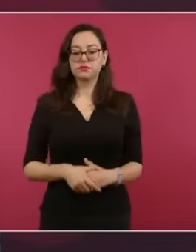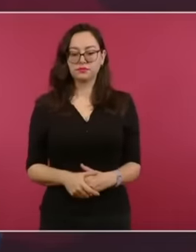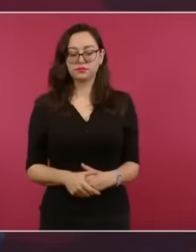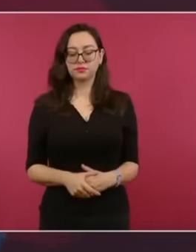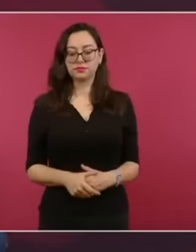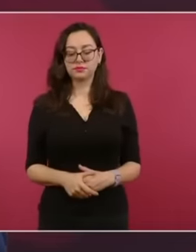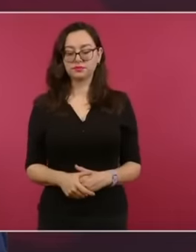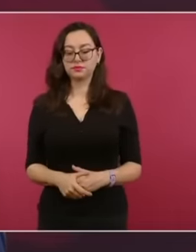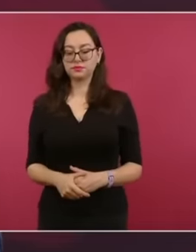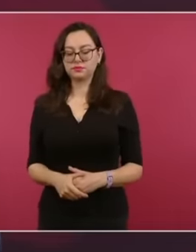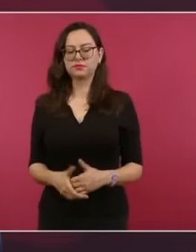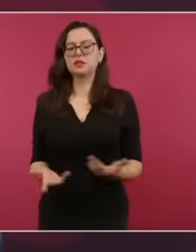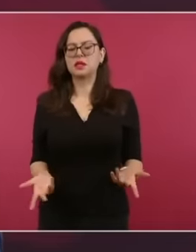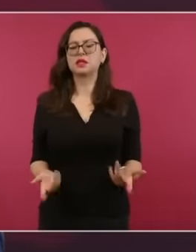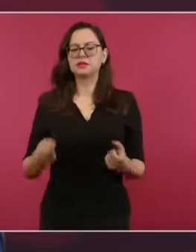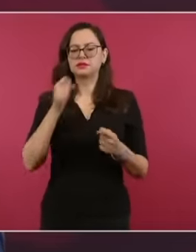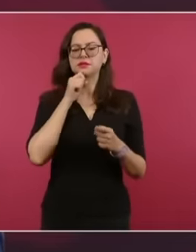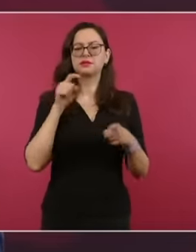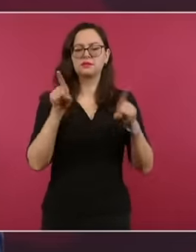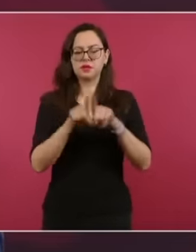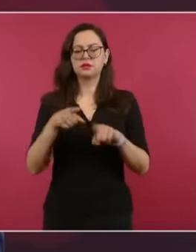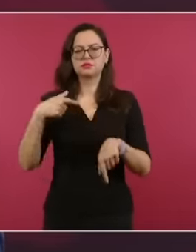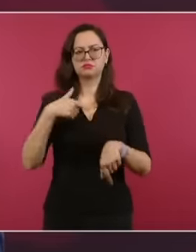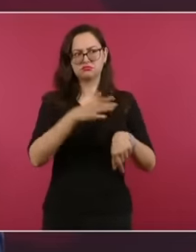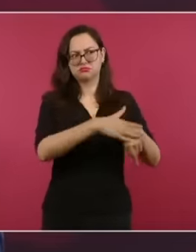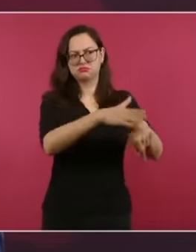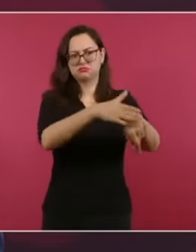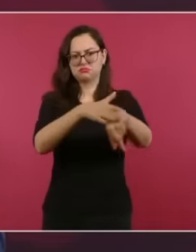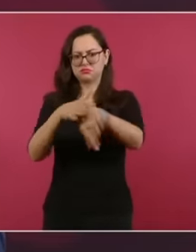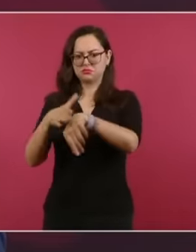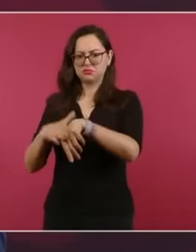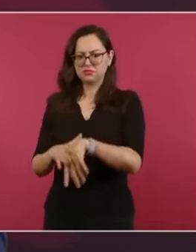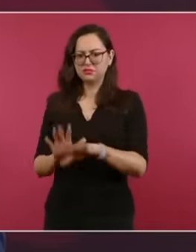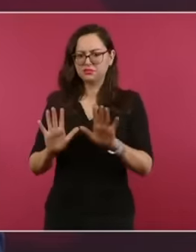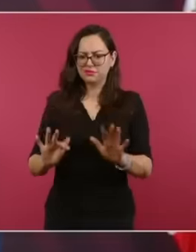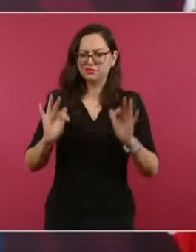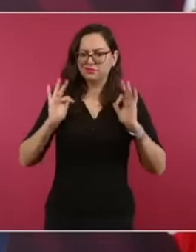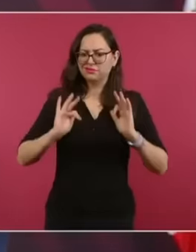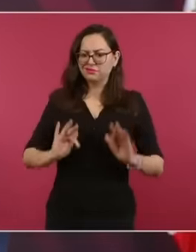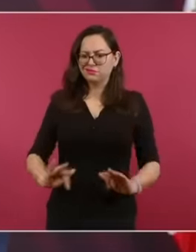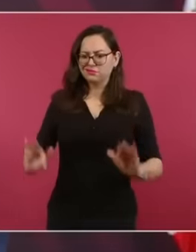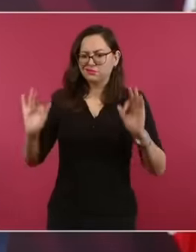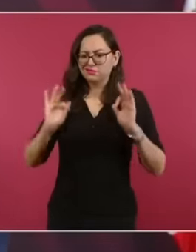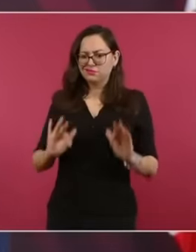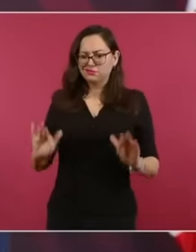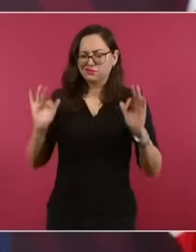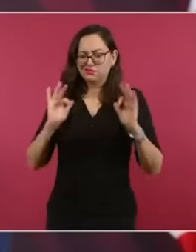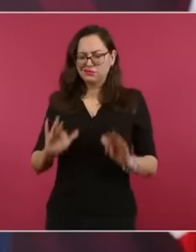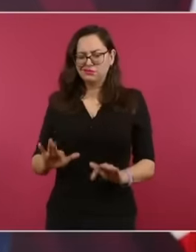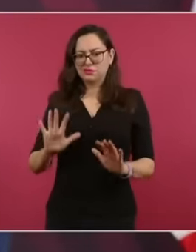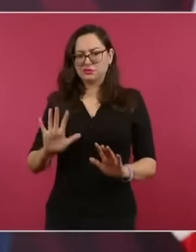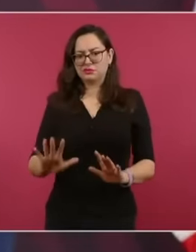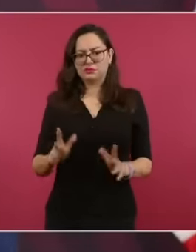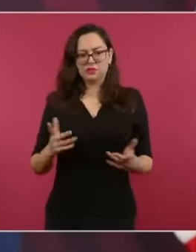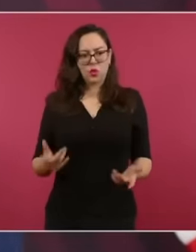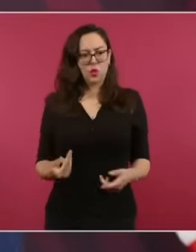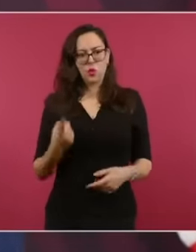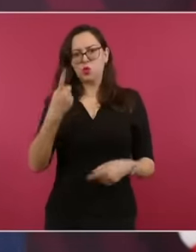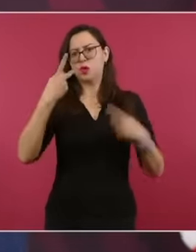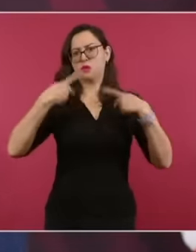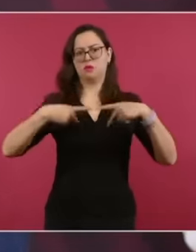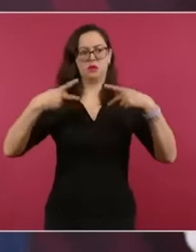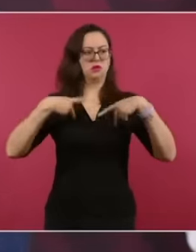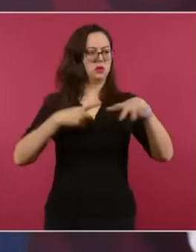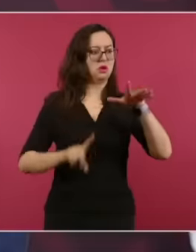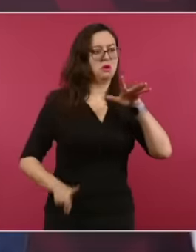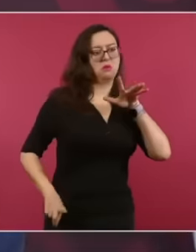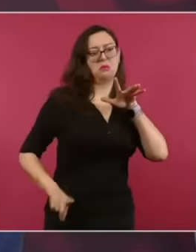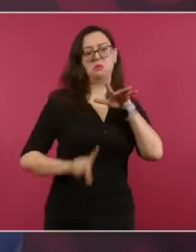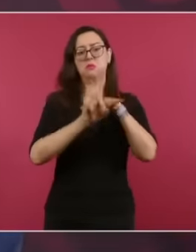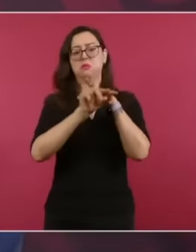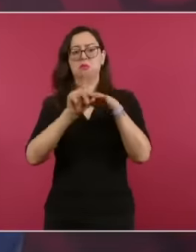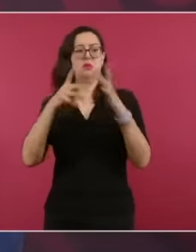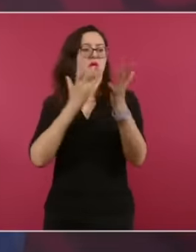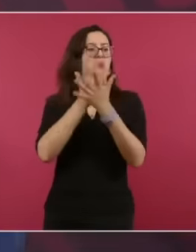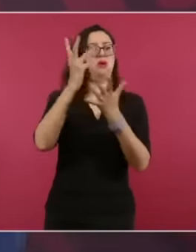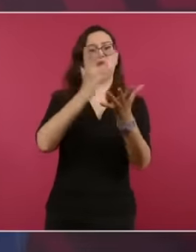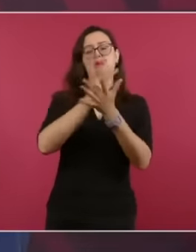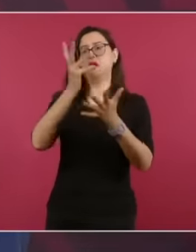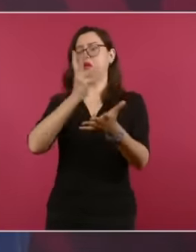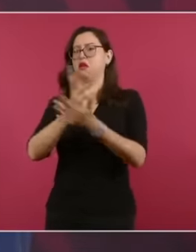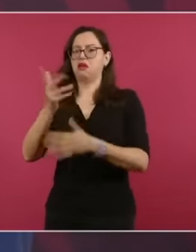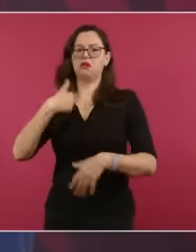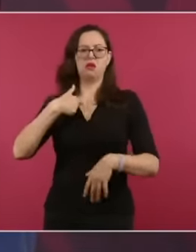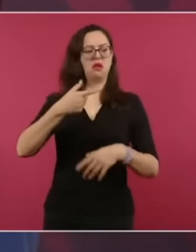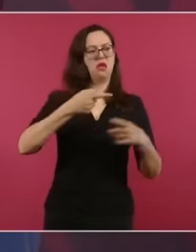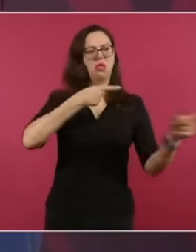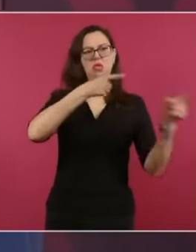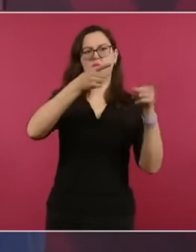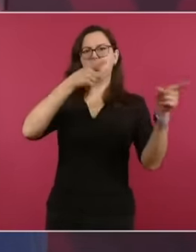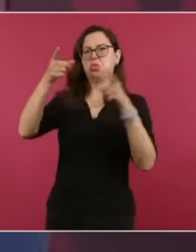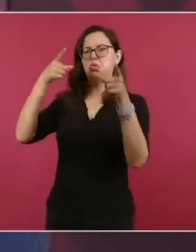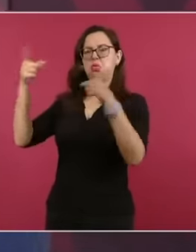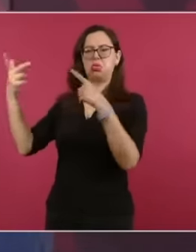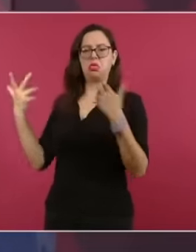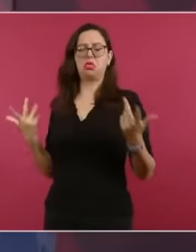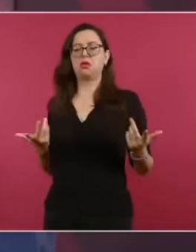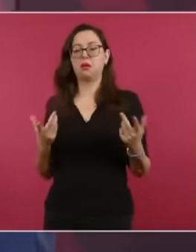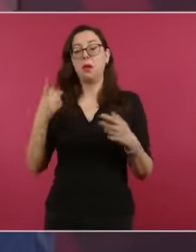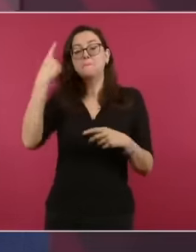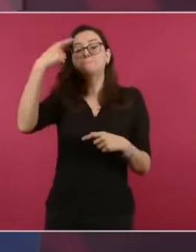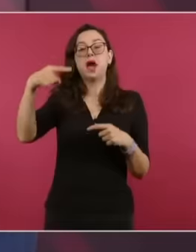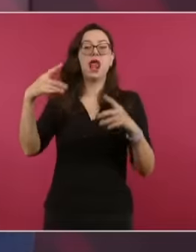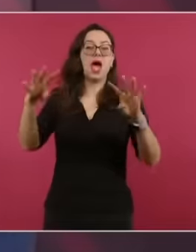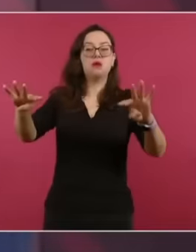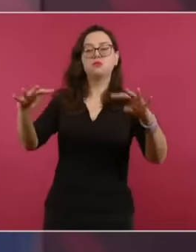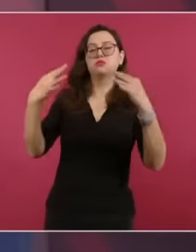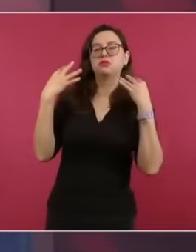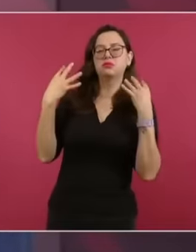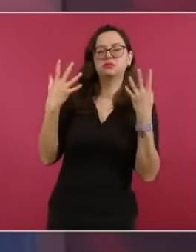don't get angry, if someone comes out extravagant, not insulting or offending,